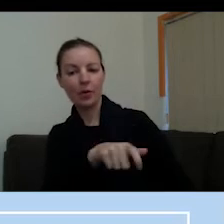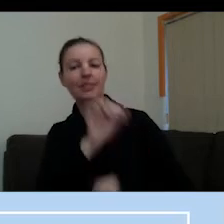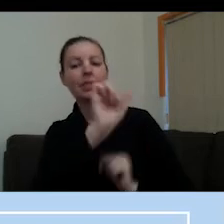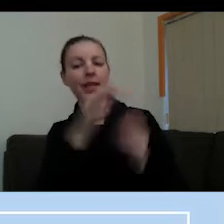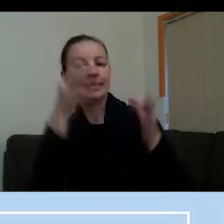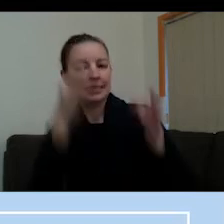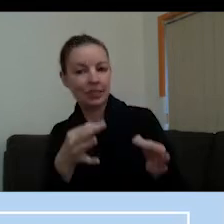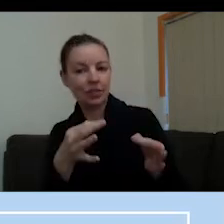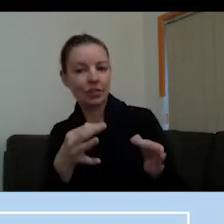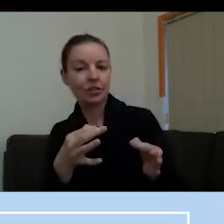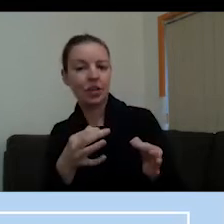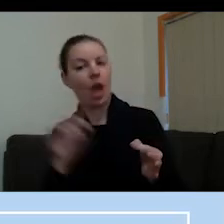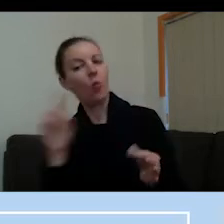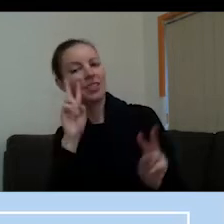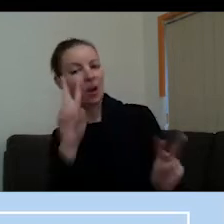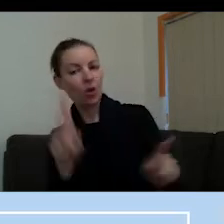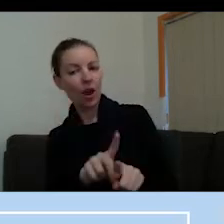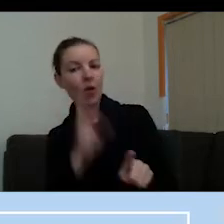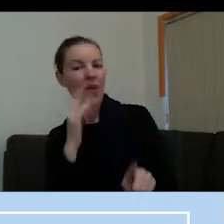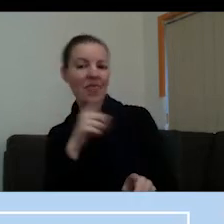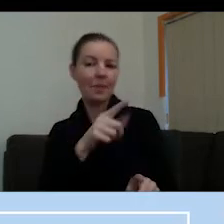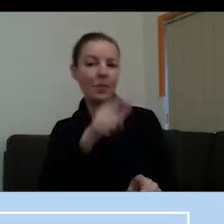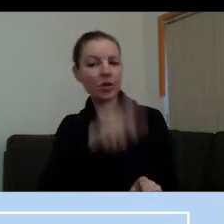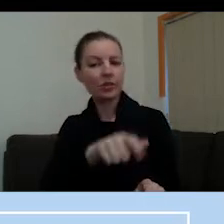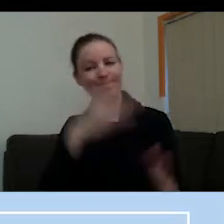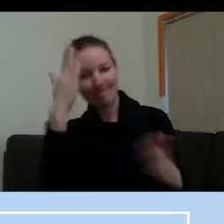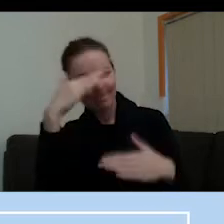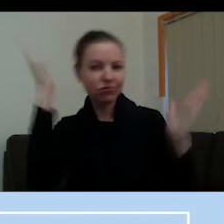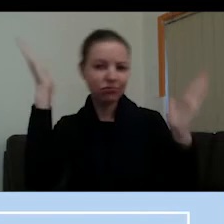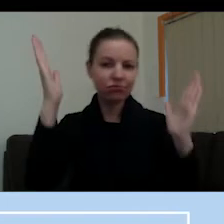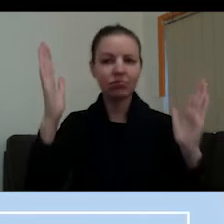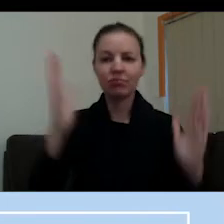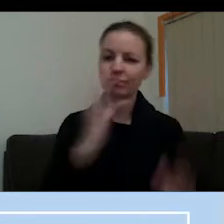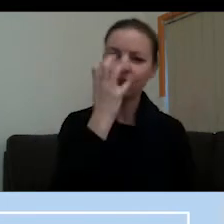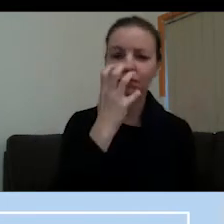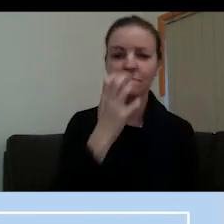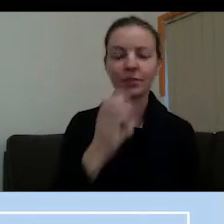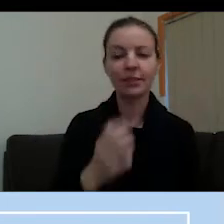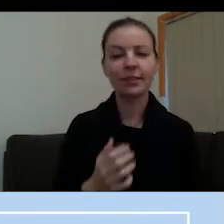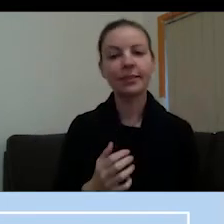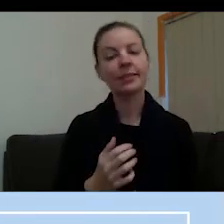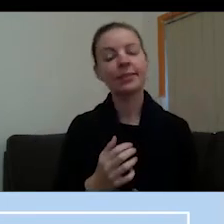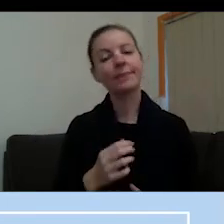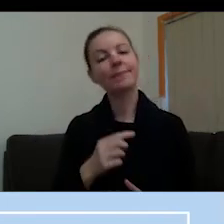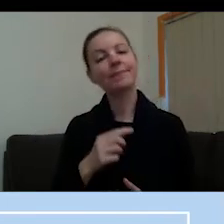about what it looks like when that person gets pissed off? That kind of thing can be quite helpful.